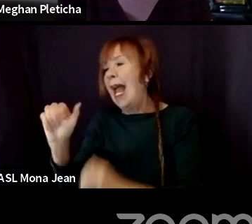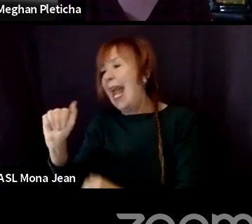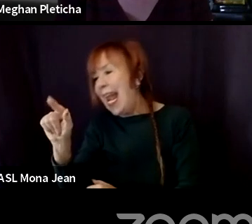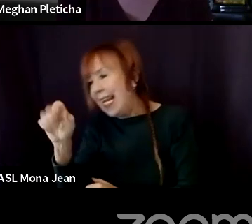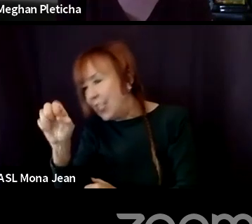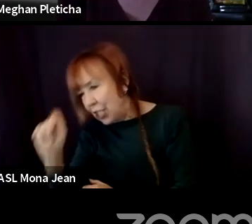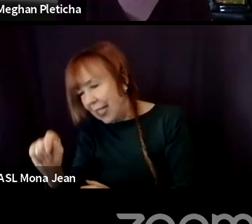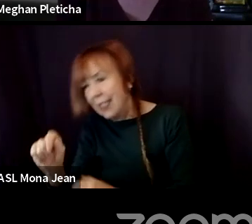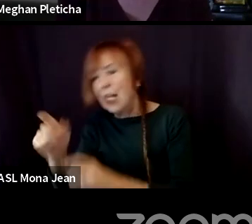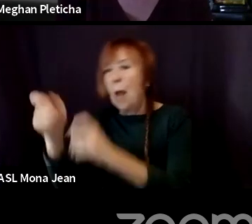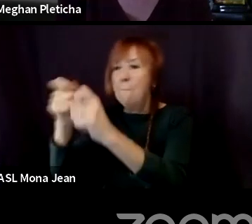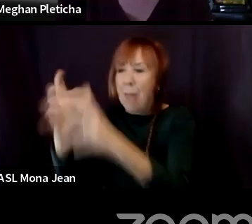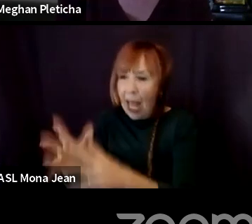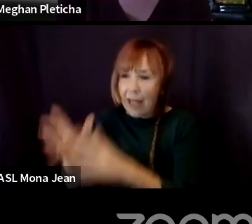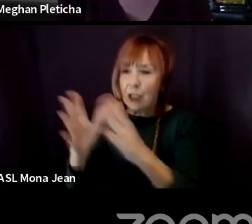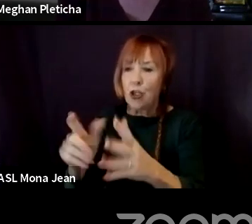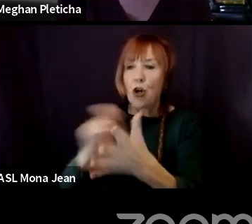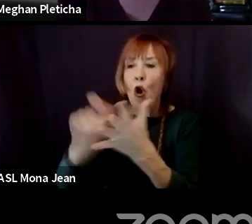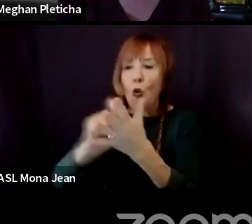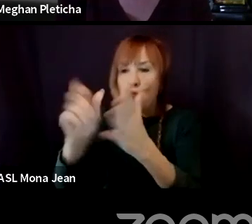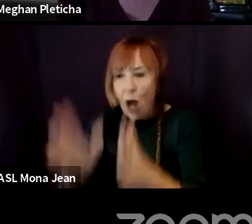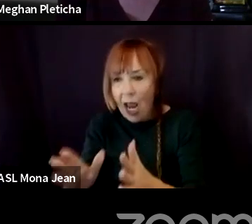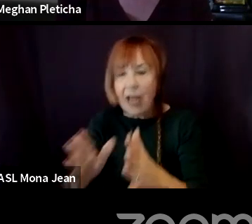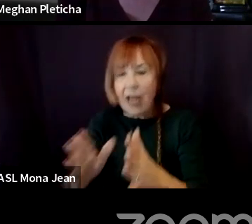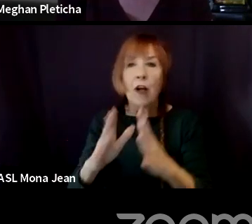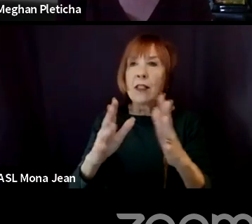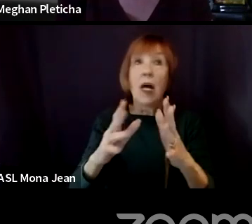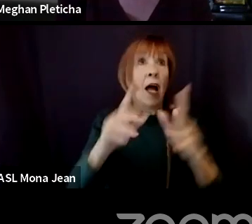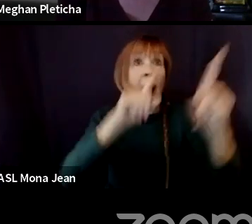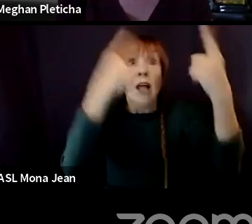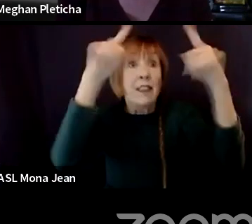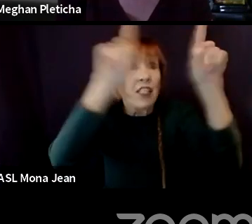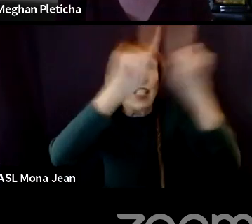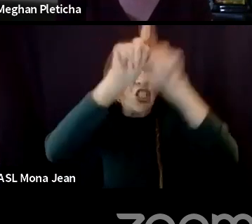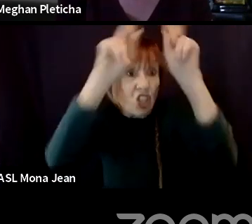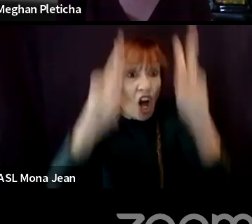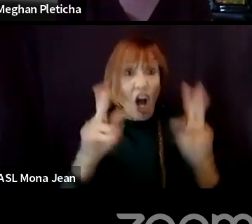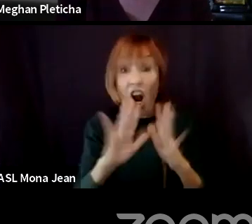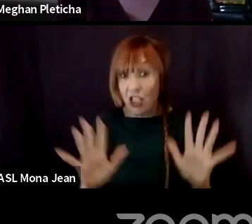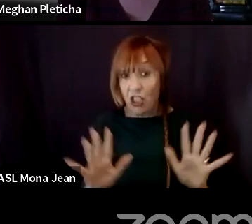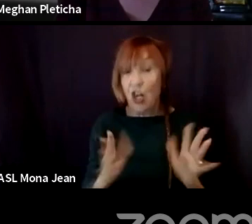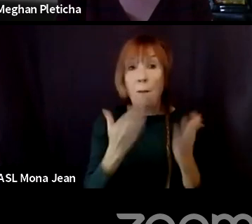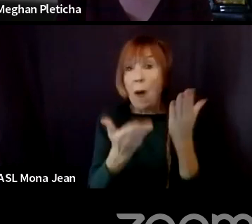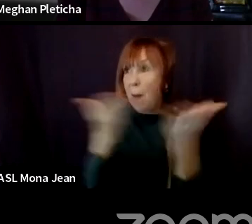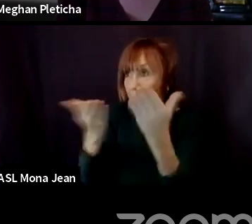where you're having to deal with people that are giving you notes that are producers or CEO or executives or directors